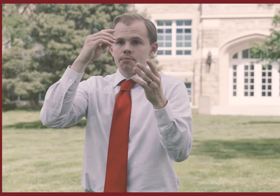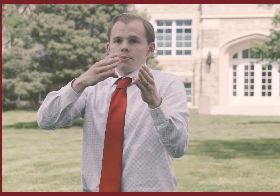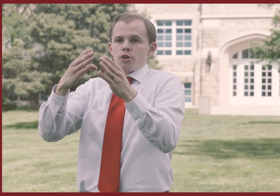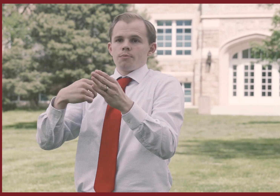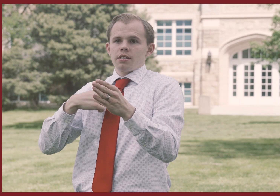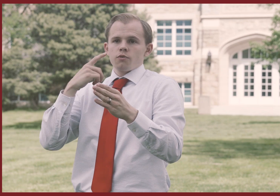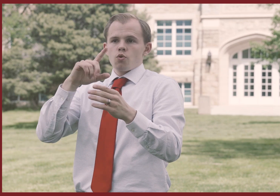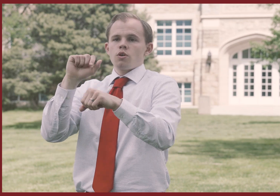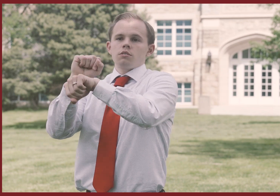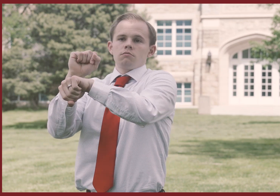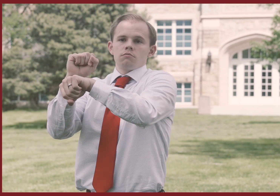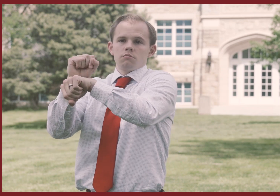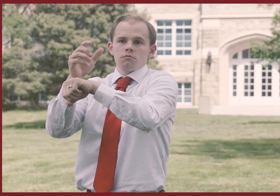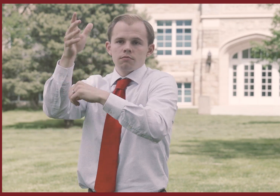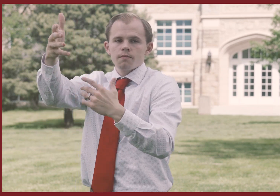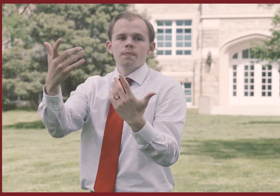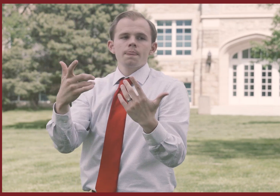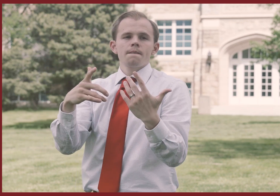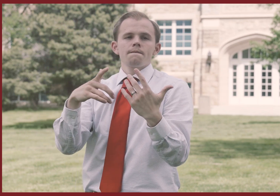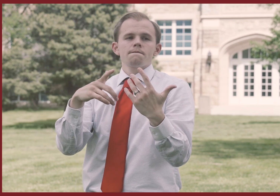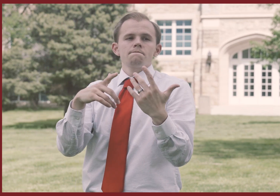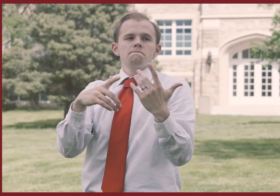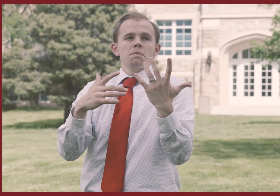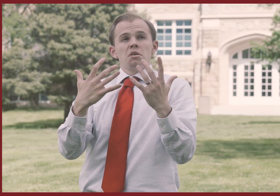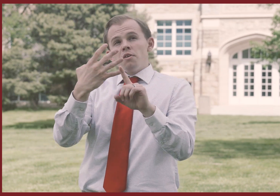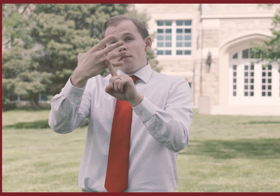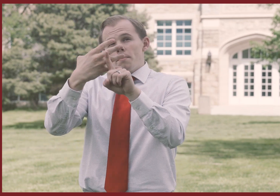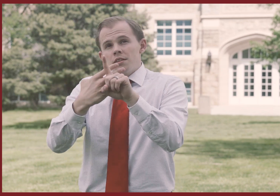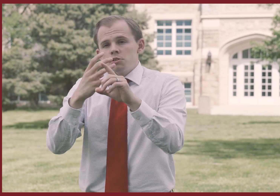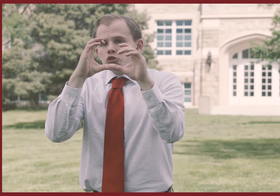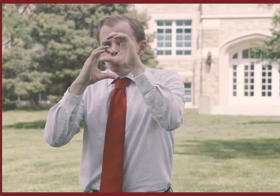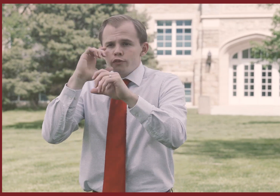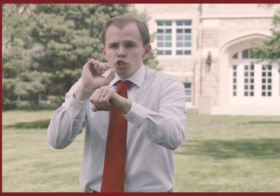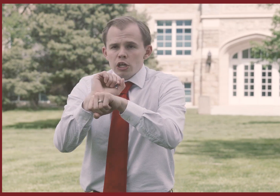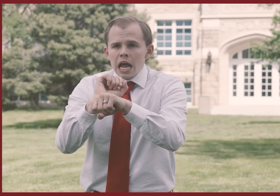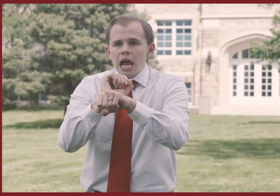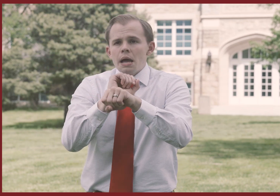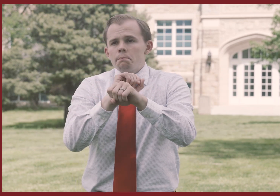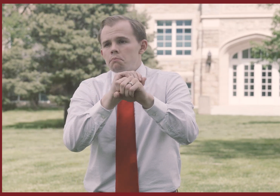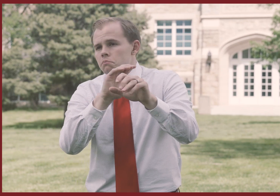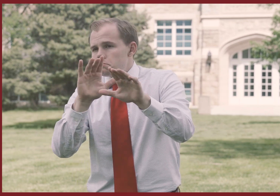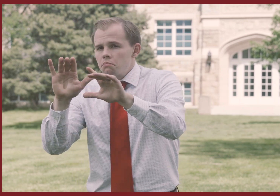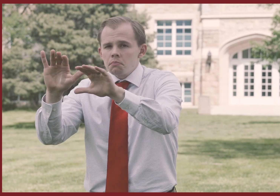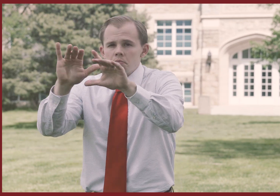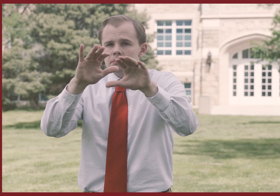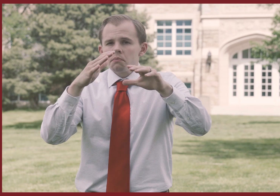CSDB and Gallaudet really prepared me for my future. So, for about four months I was looking for a job,